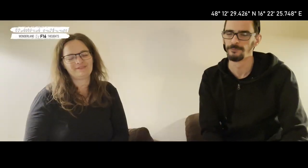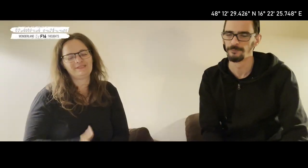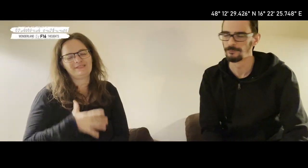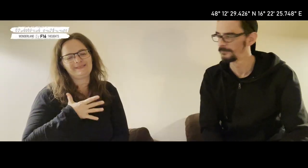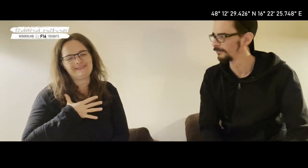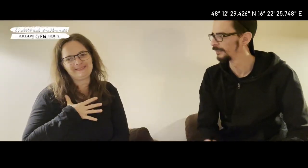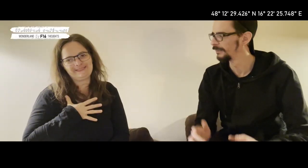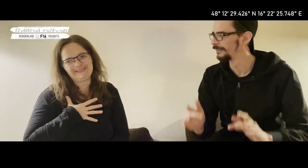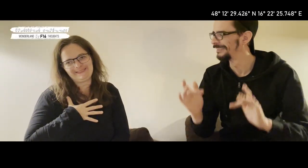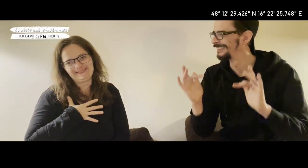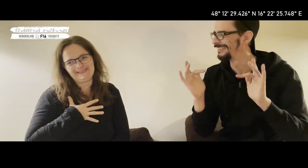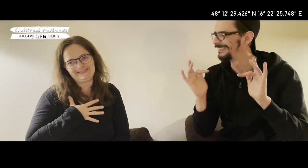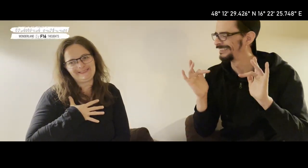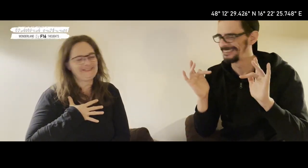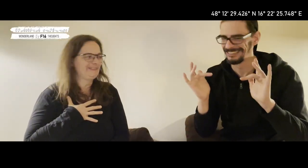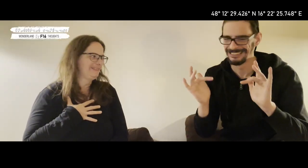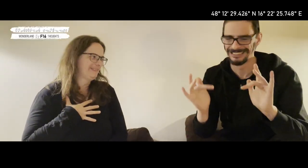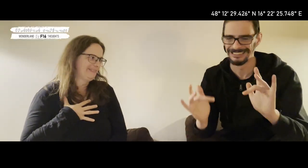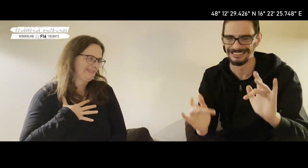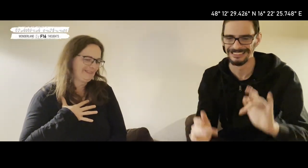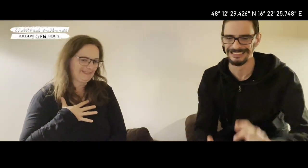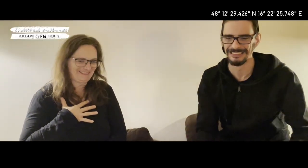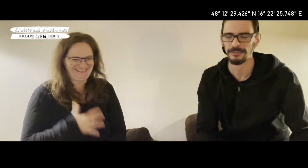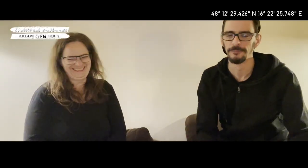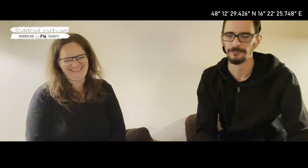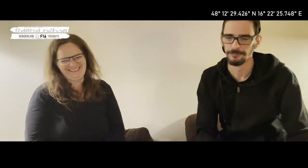The relief. It's sparkling clean here now.